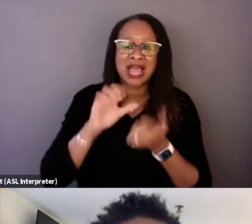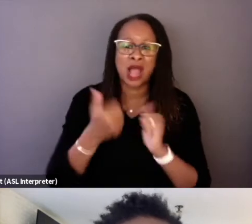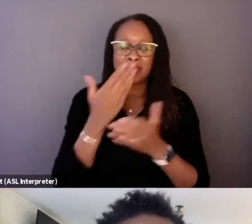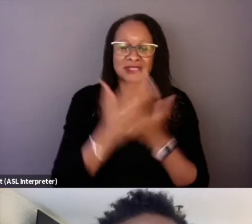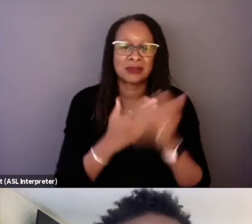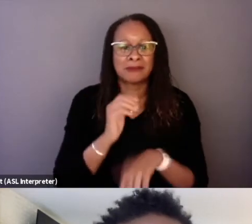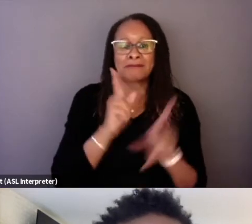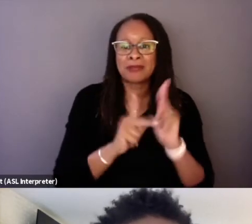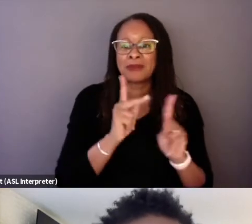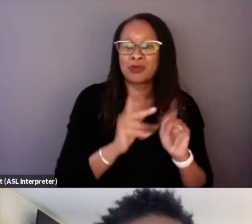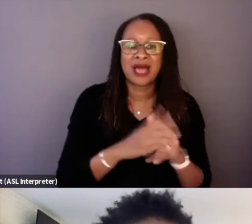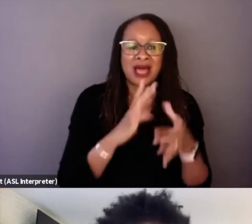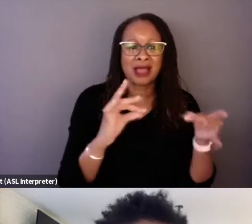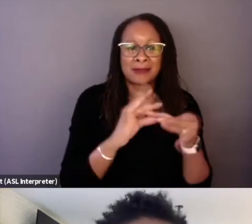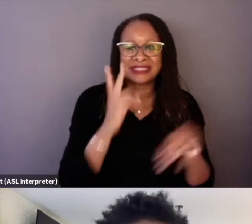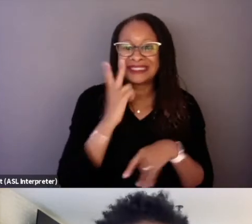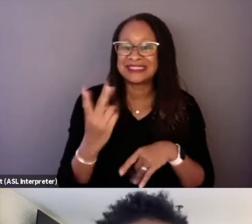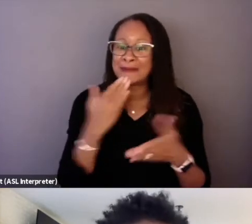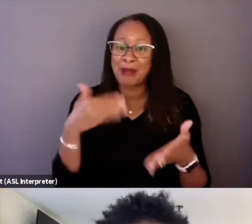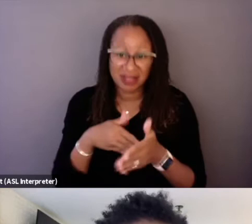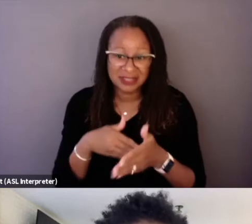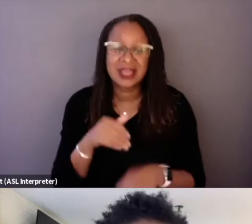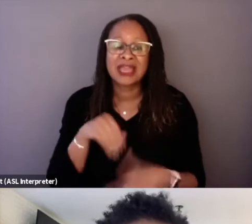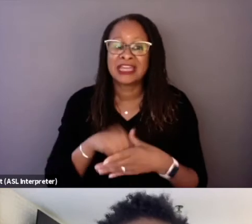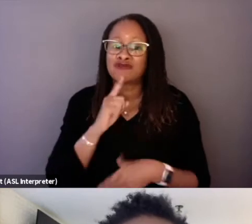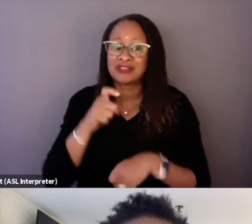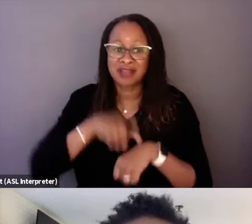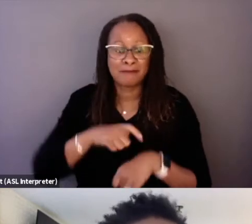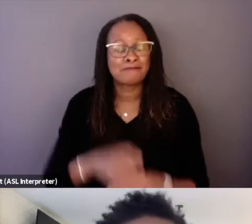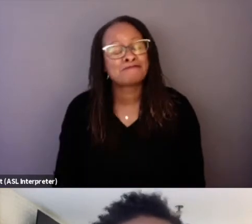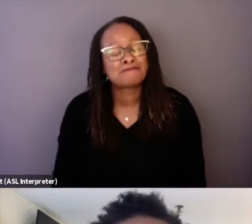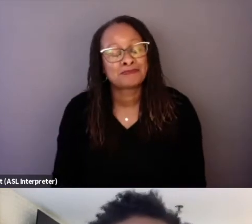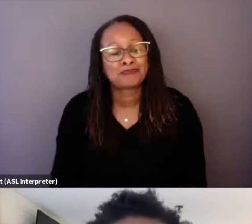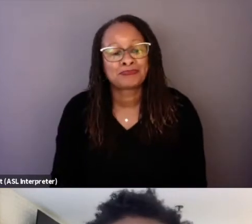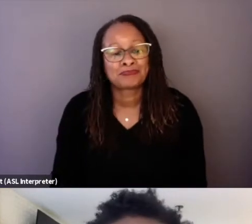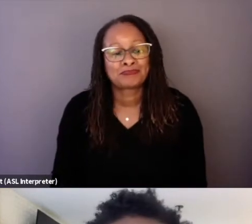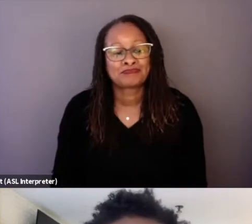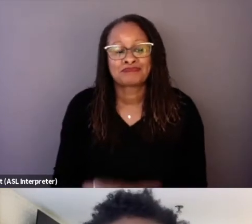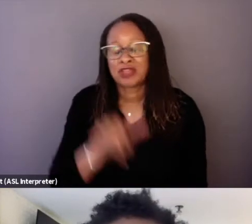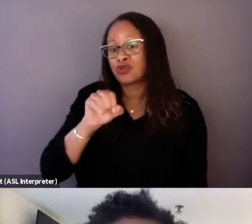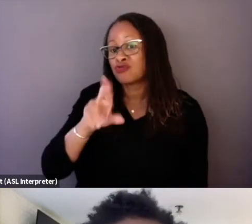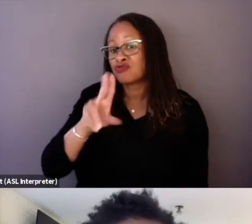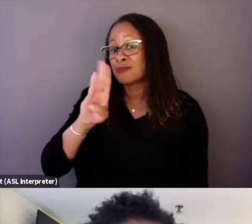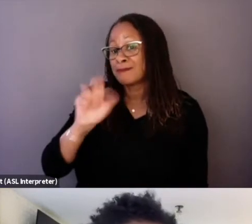commenting and seeing those biases in real time? I mean, I think we saw that all through